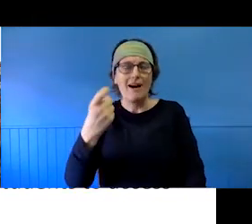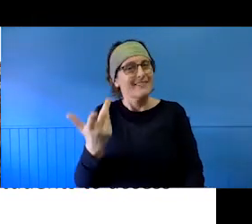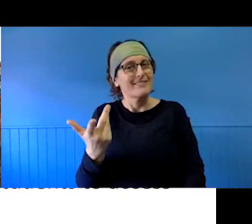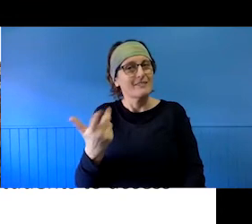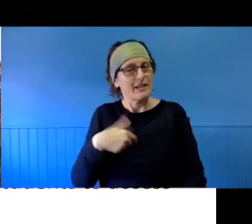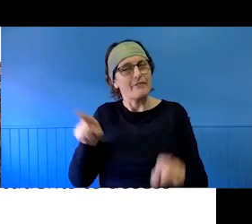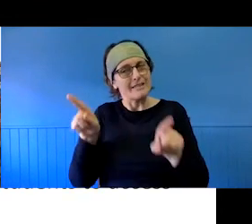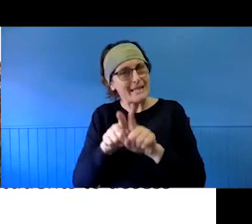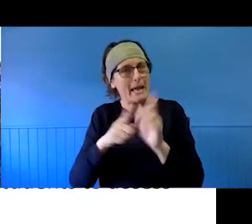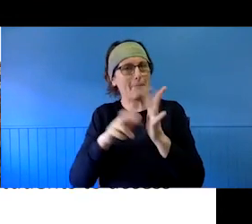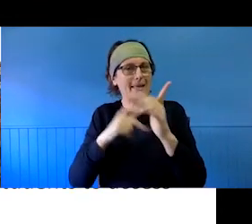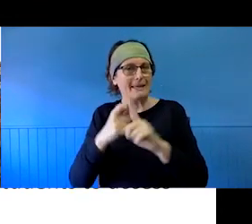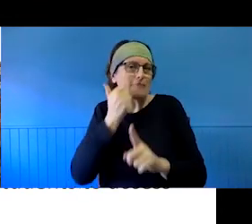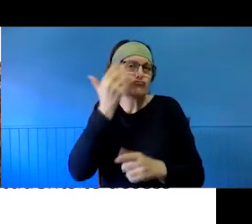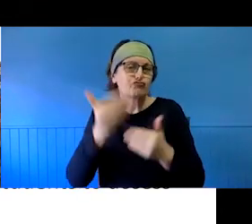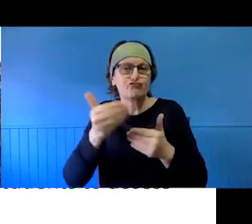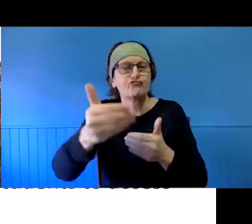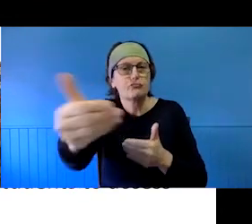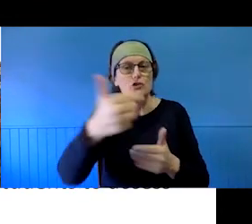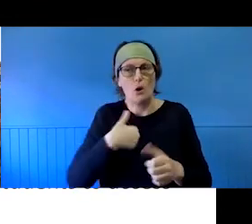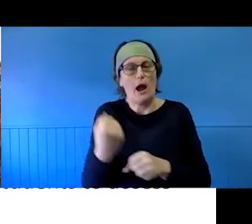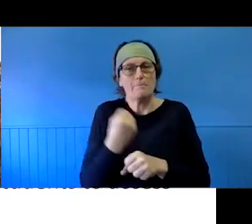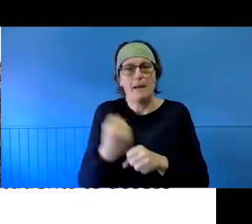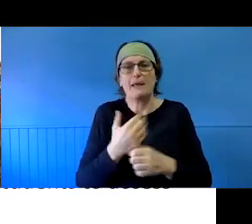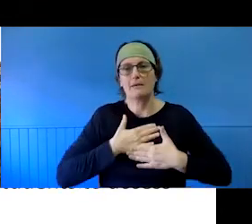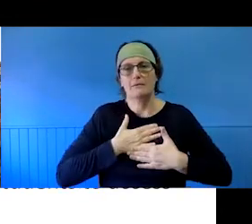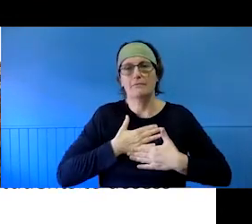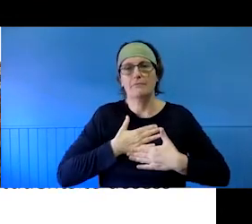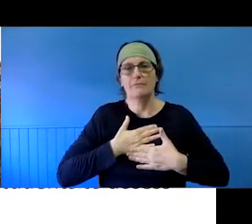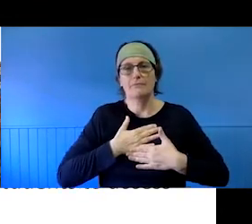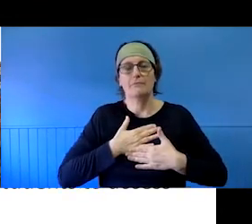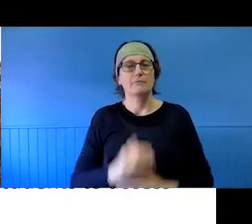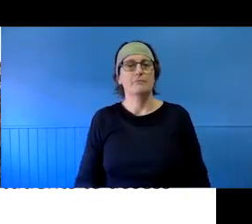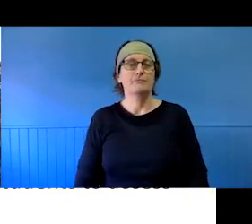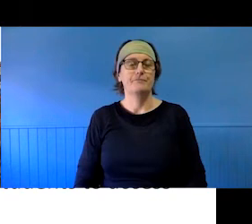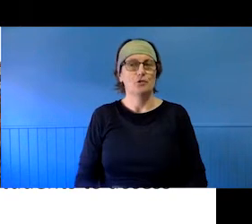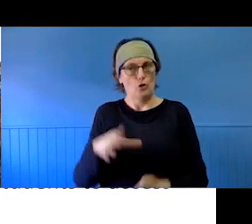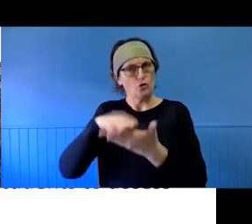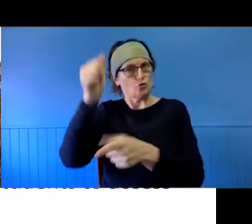So those are some of the things that create in an intuitive and predictable manner.